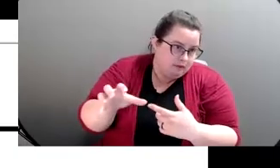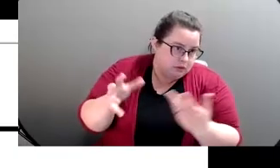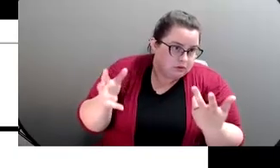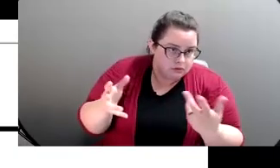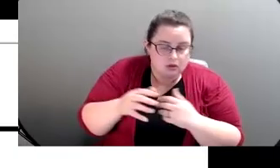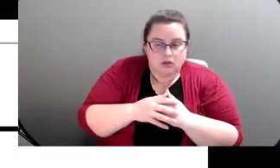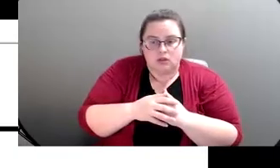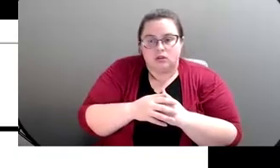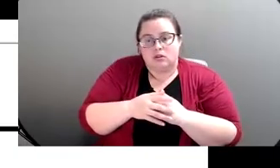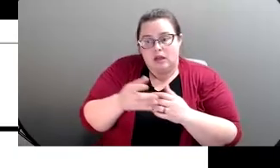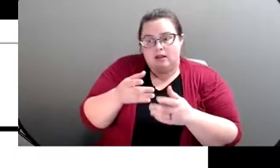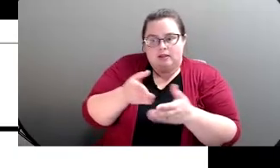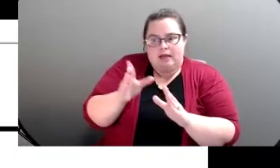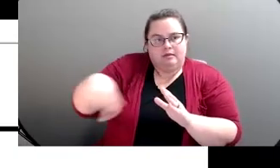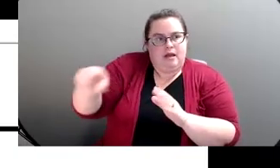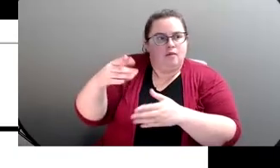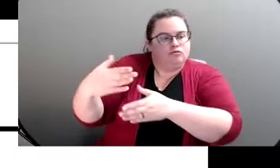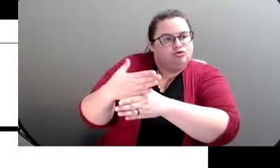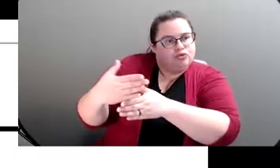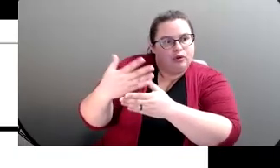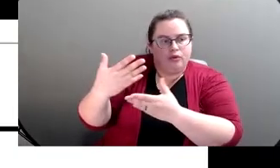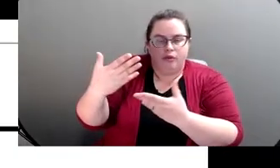and so have them share, you know, hey, look out.